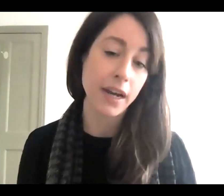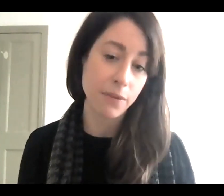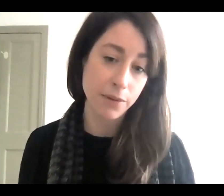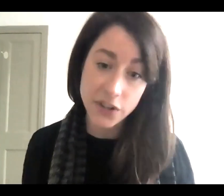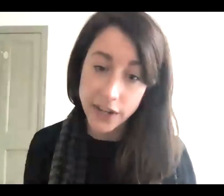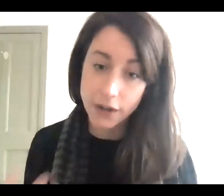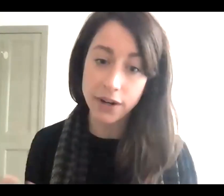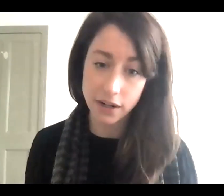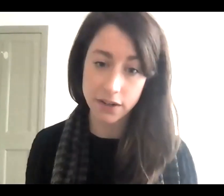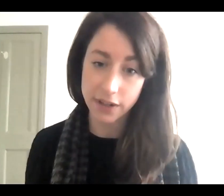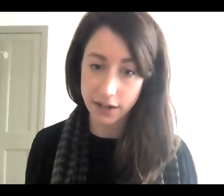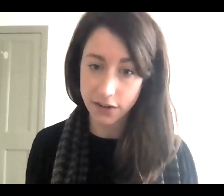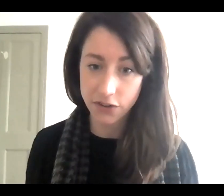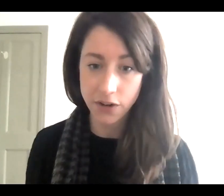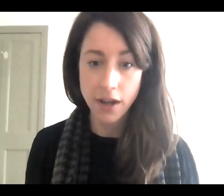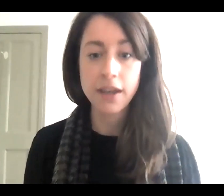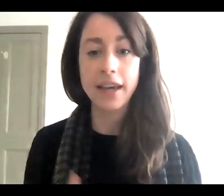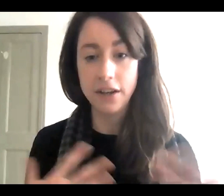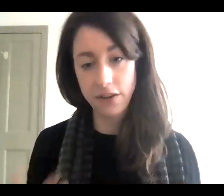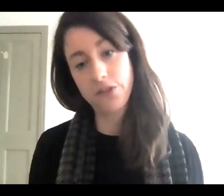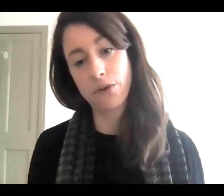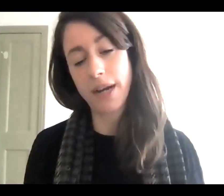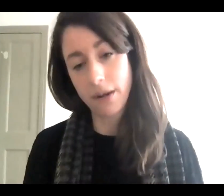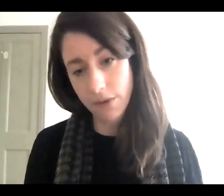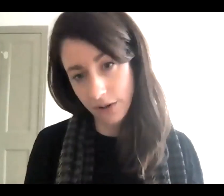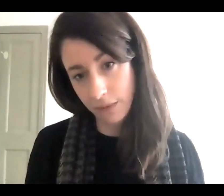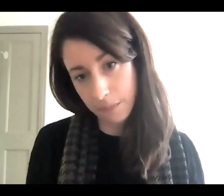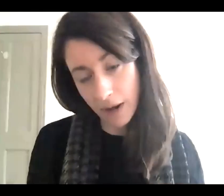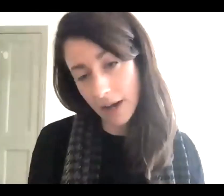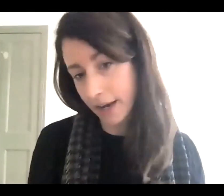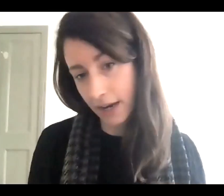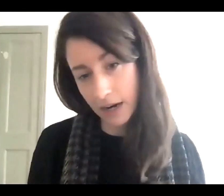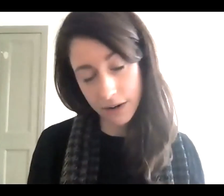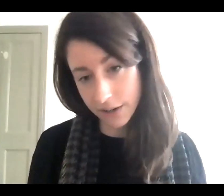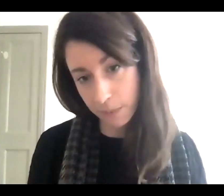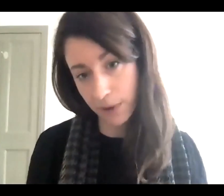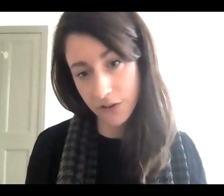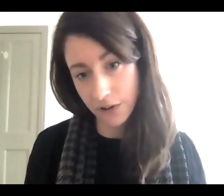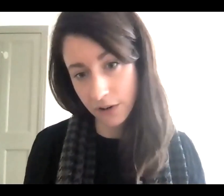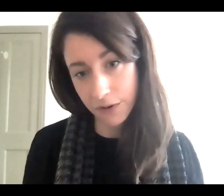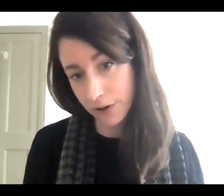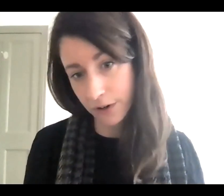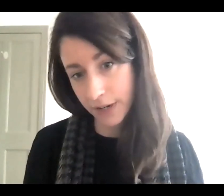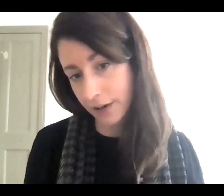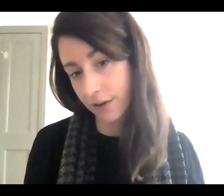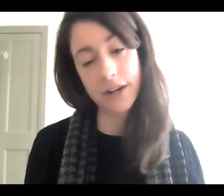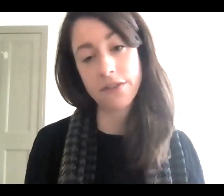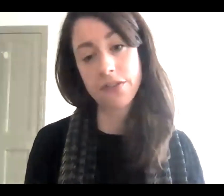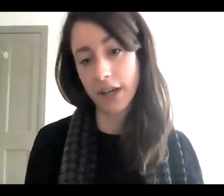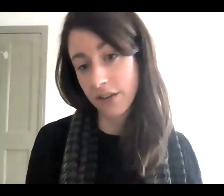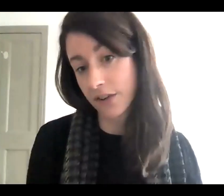how the materials that Katie is surrounded by are an expression of her inner kind of